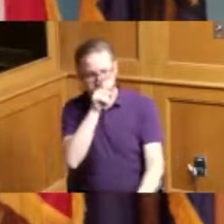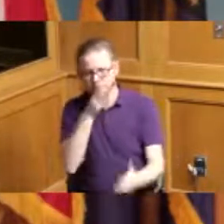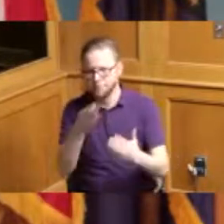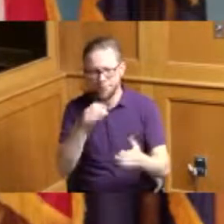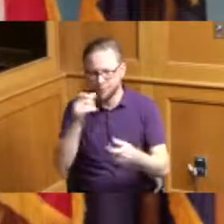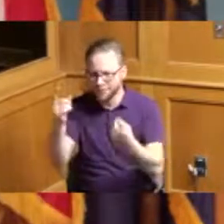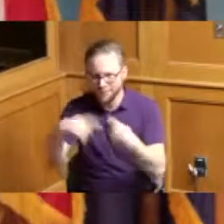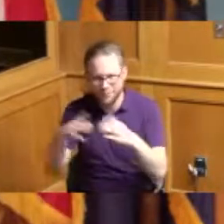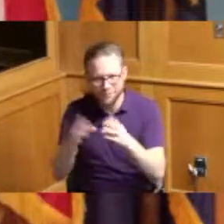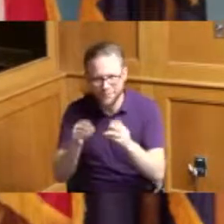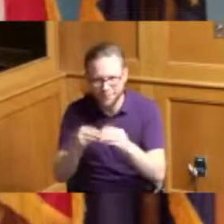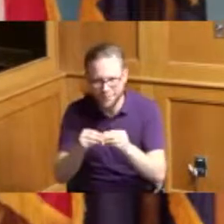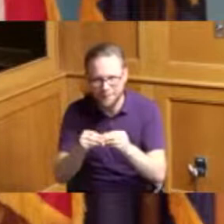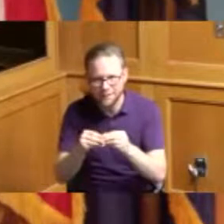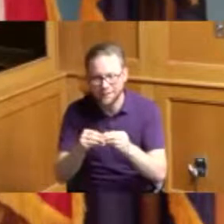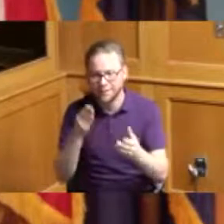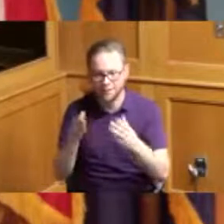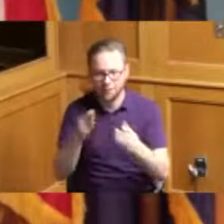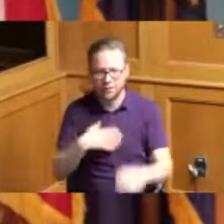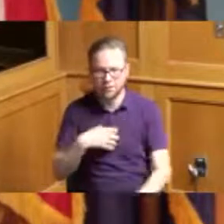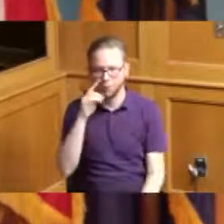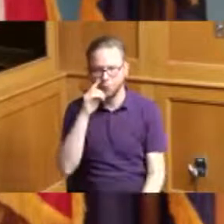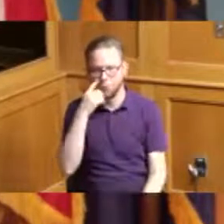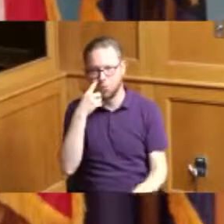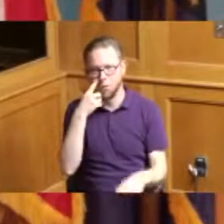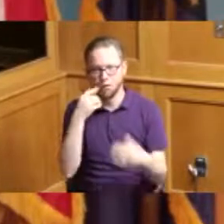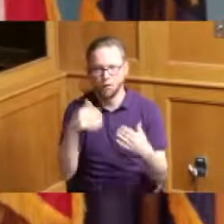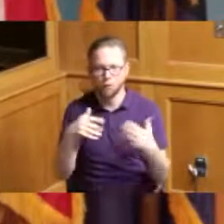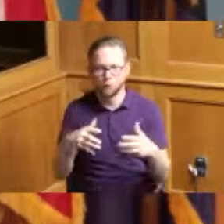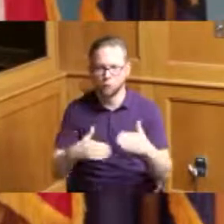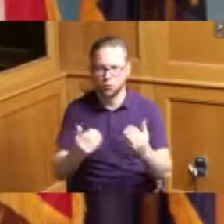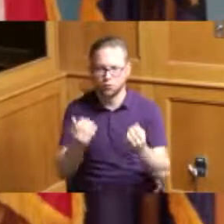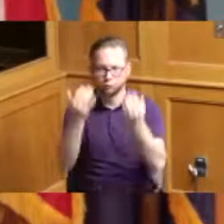might have turned the TV off now because it's just it's too you know people are like one give